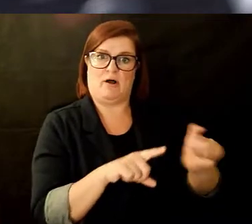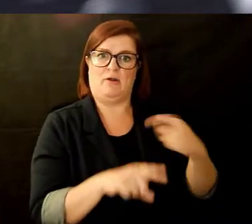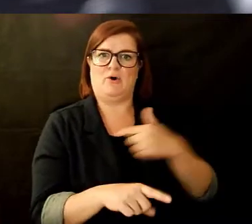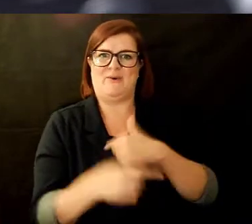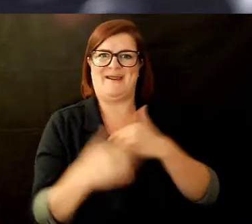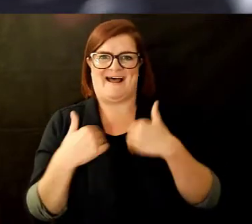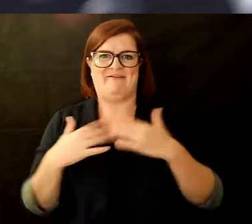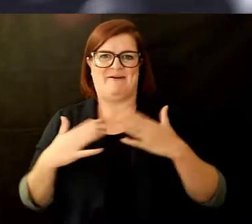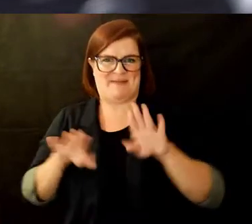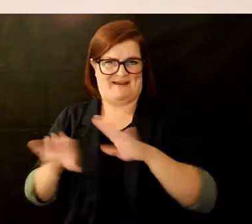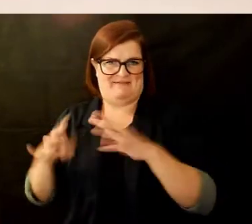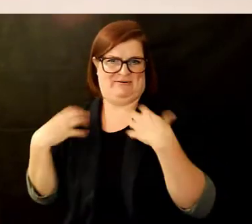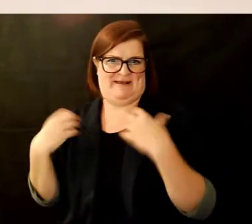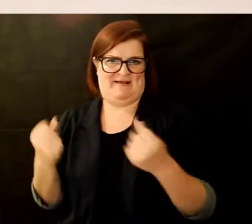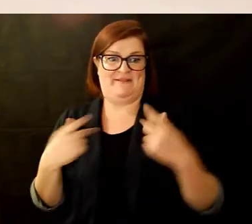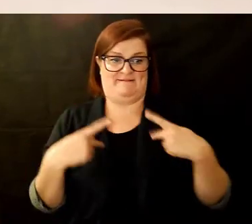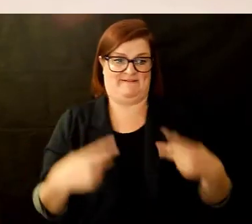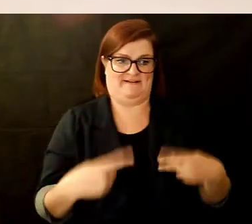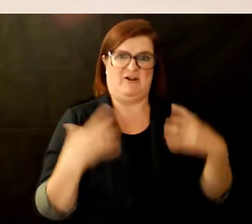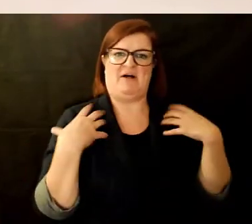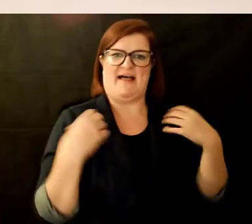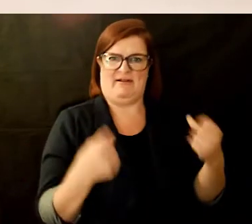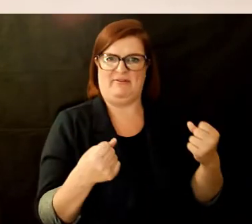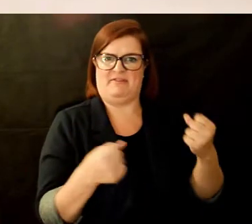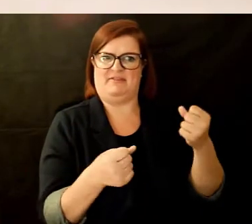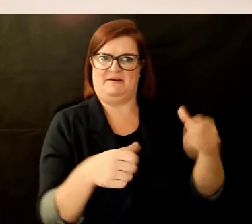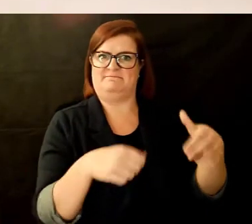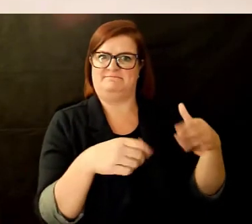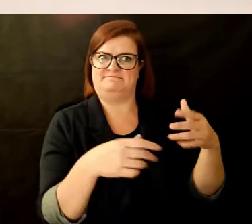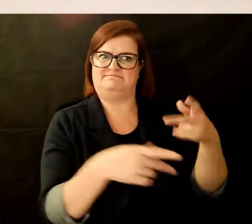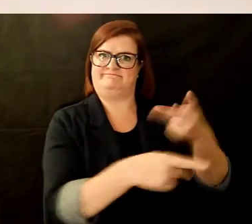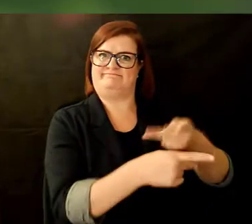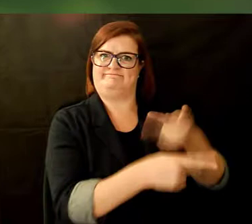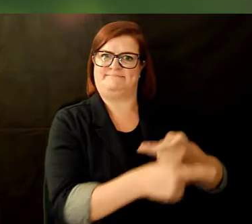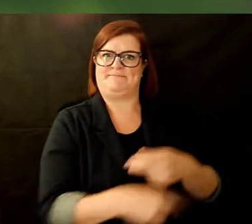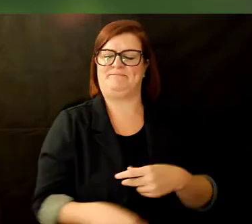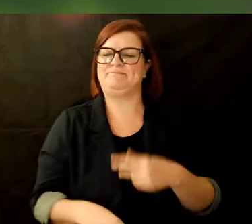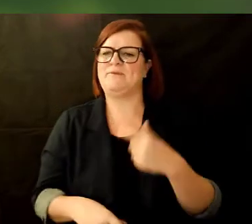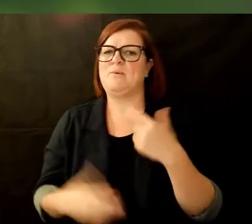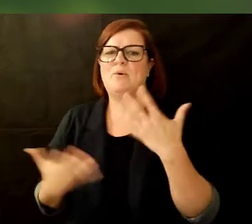and behavioral health. I think what we realize pretty quick is that we are coming across